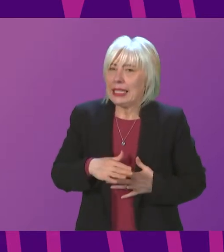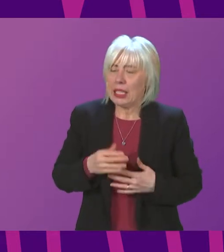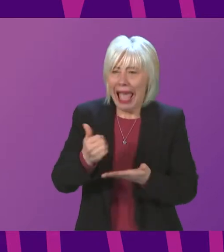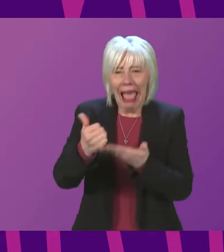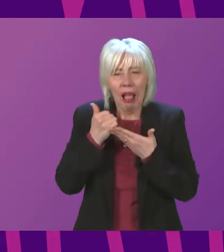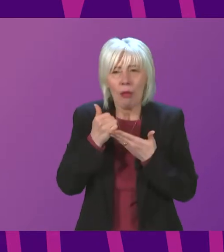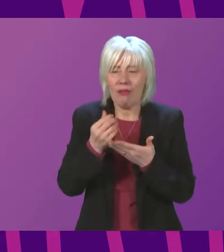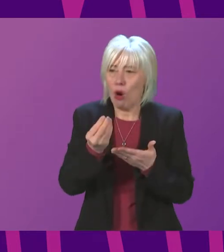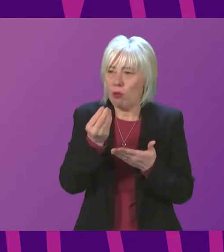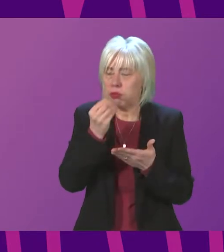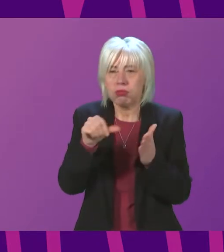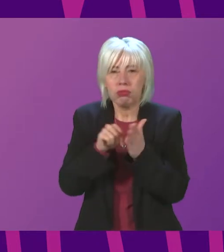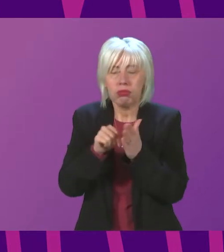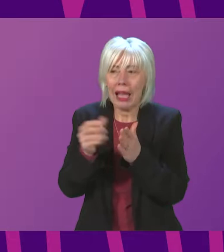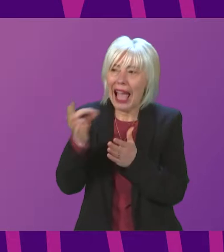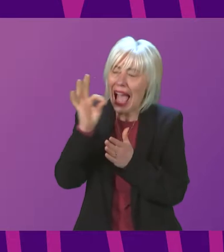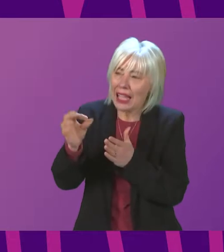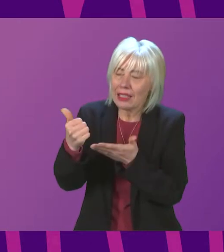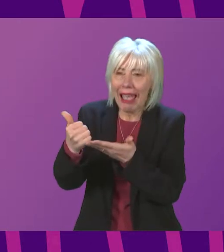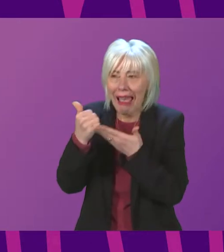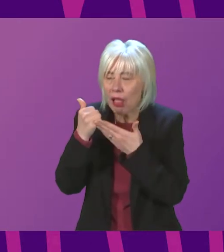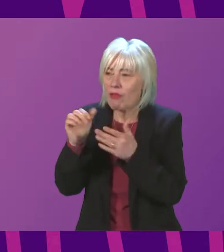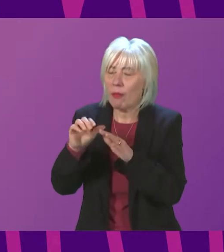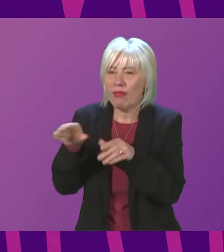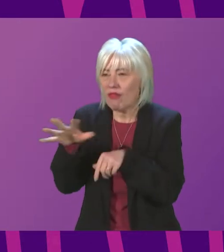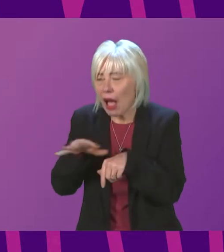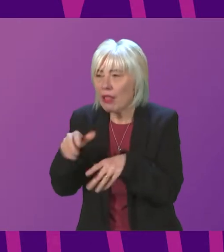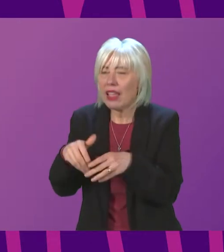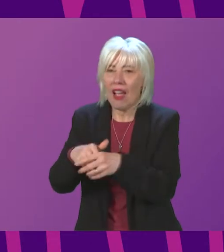from friends and family, a medical professional or support services such as Beat.